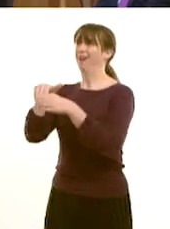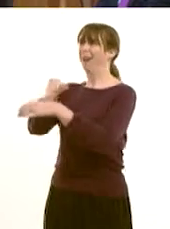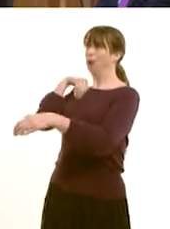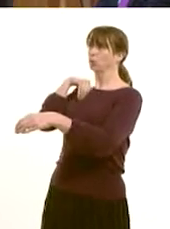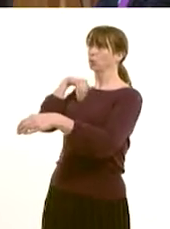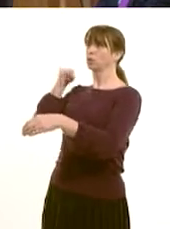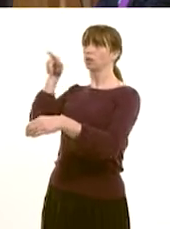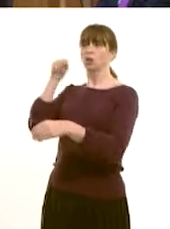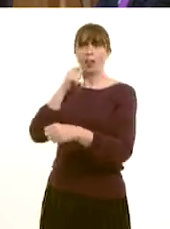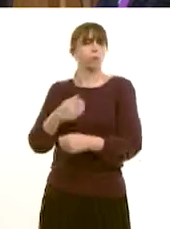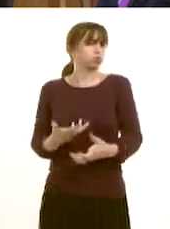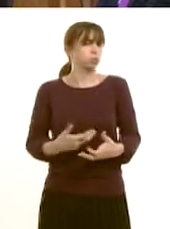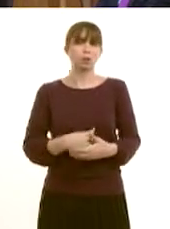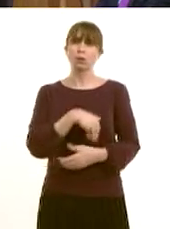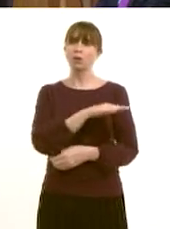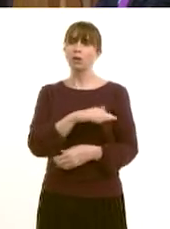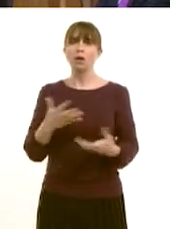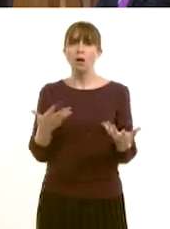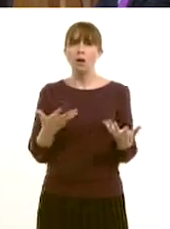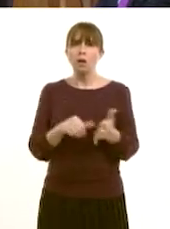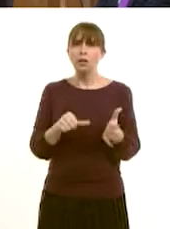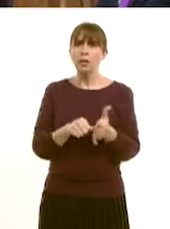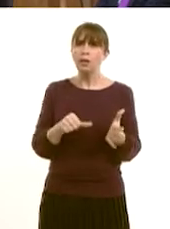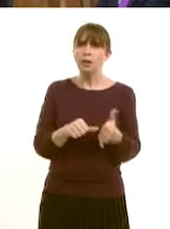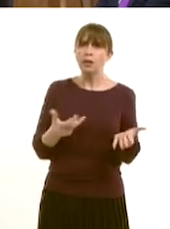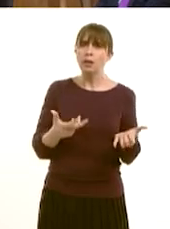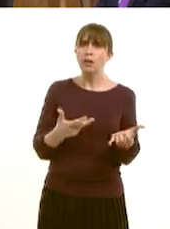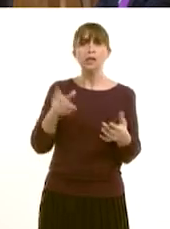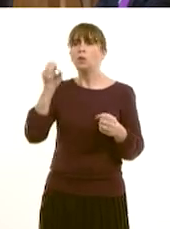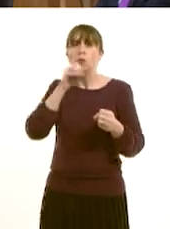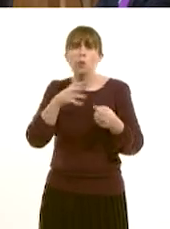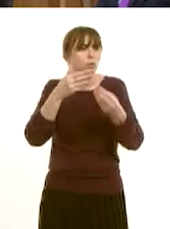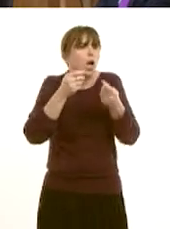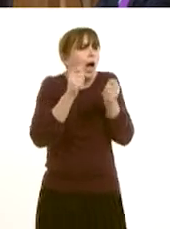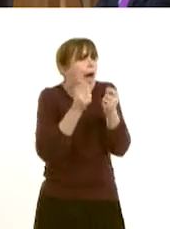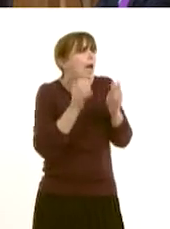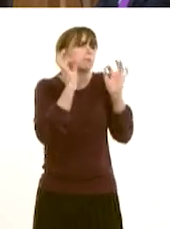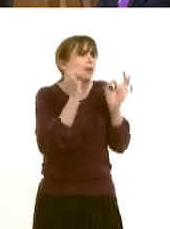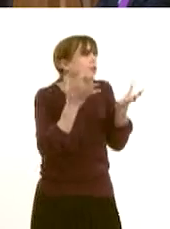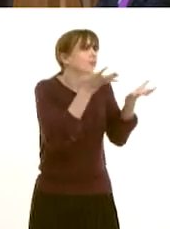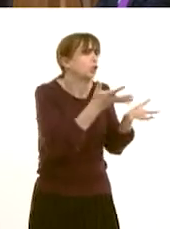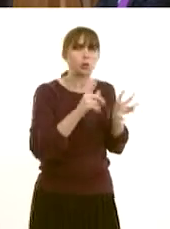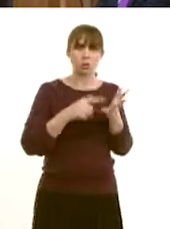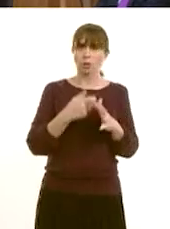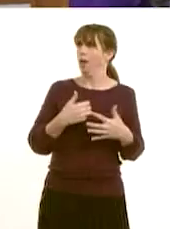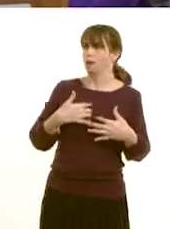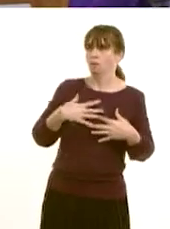So, from my point of view, certainty is important for business. The Prime Minister made the point that the Scottish referendum created uncertainty in Scotland; it did.